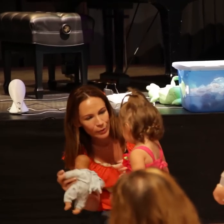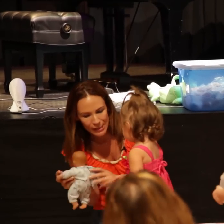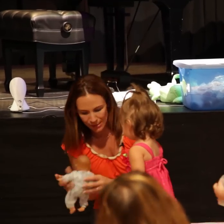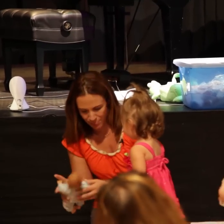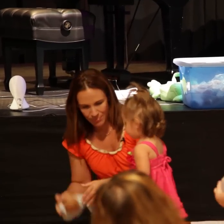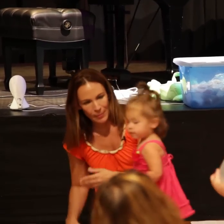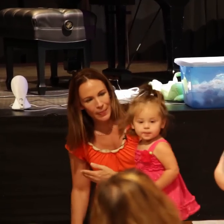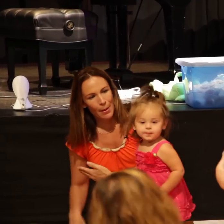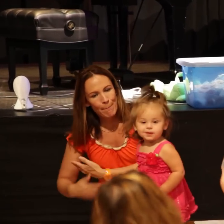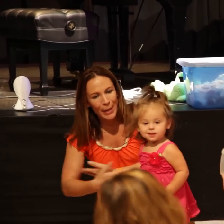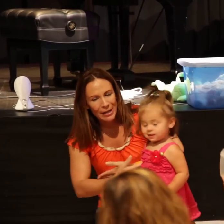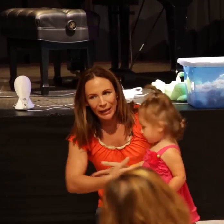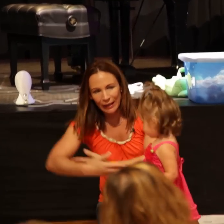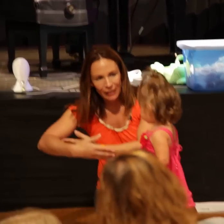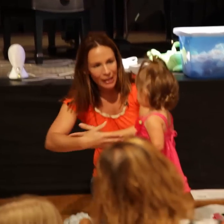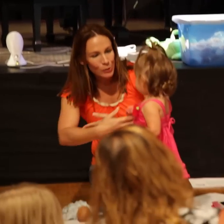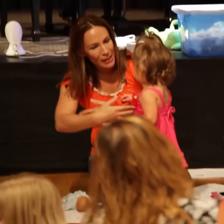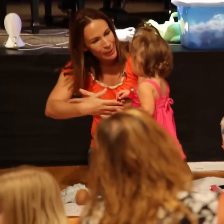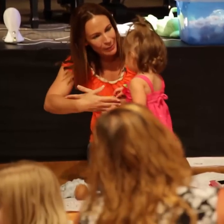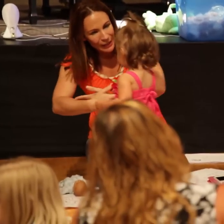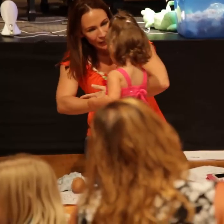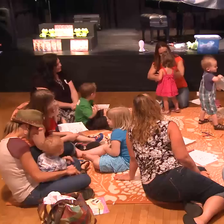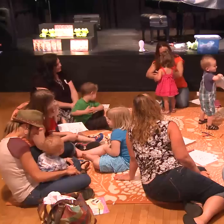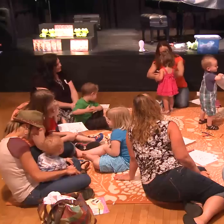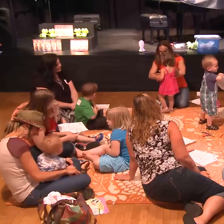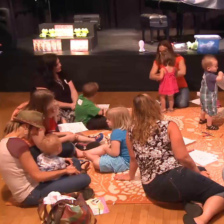Bridget, what is that? Show mommy the sign. Can you sign BABY? Baby.